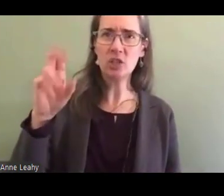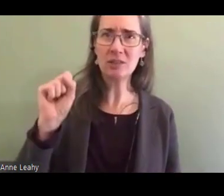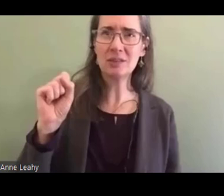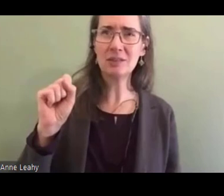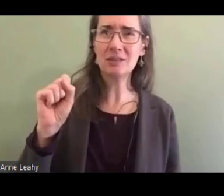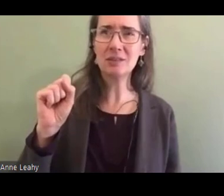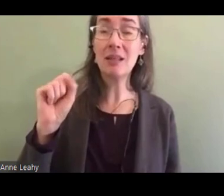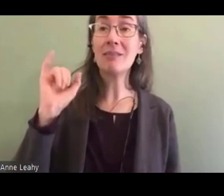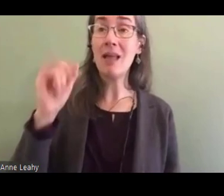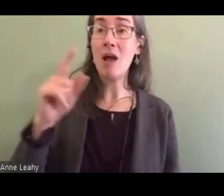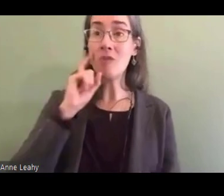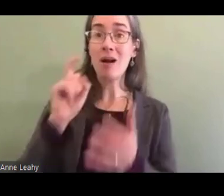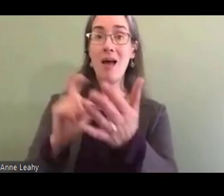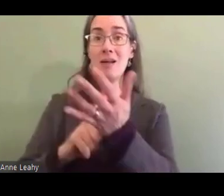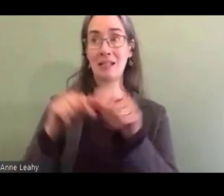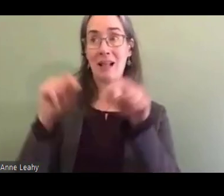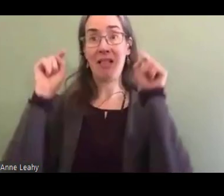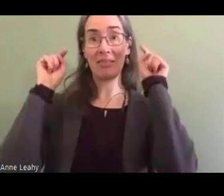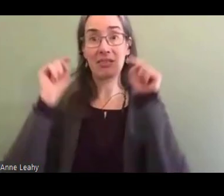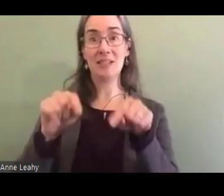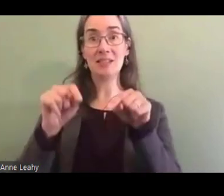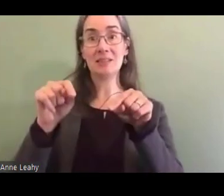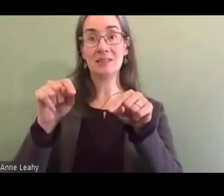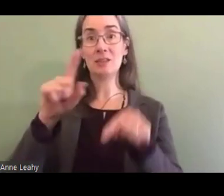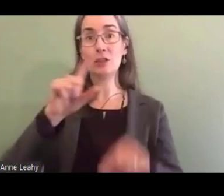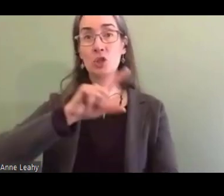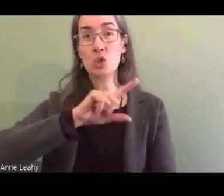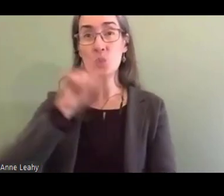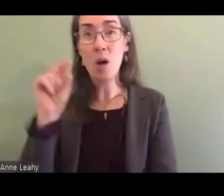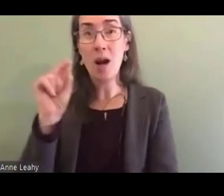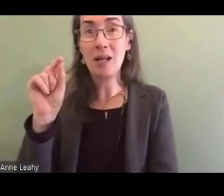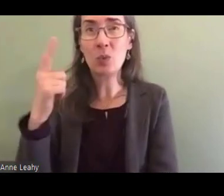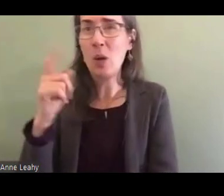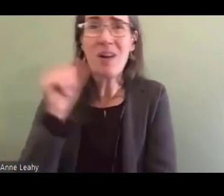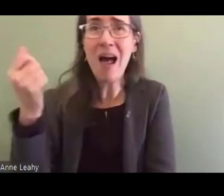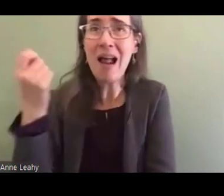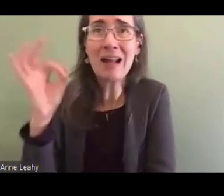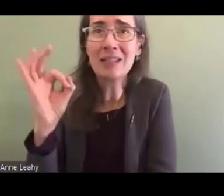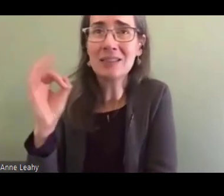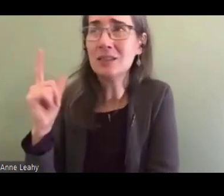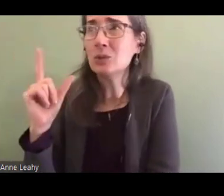Recognizing that this is 2021 not 1921.